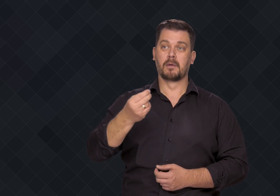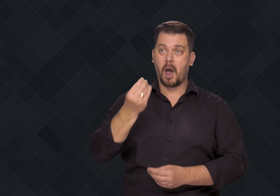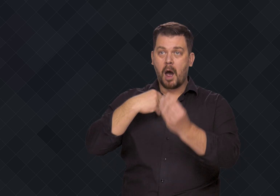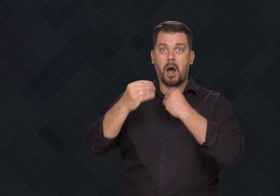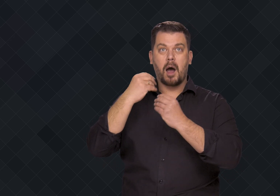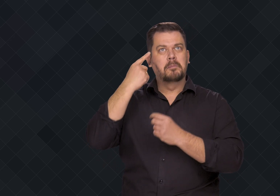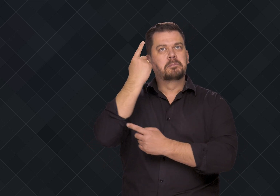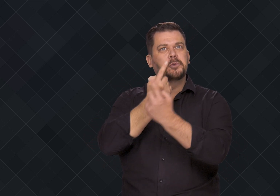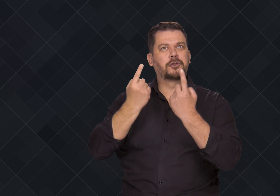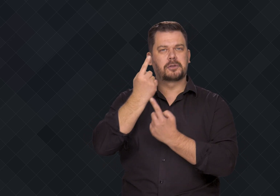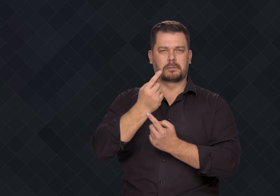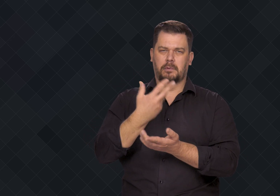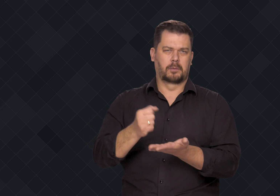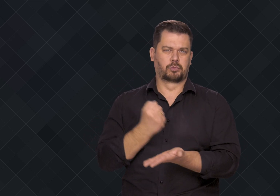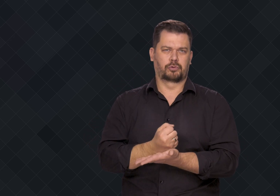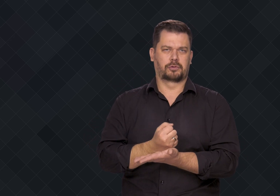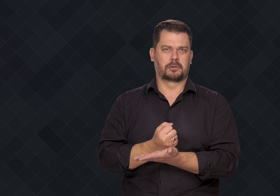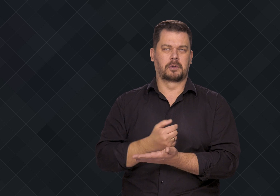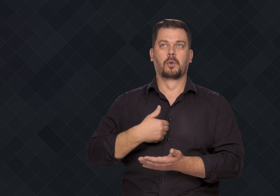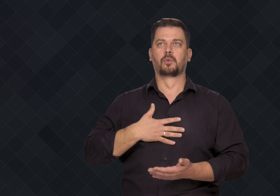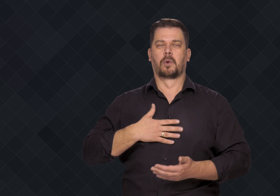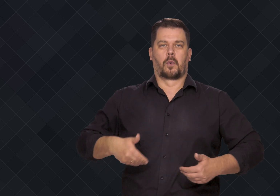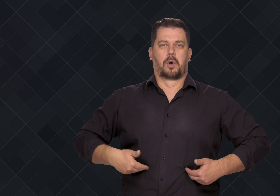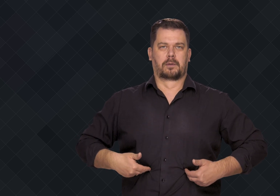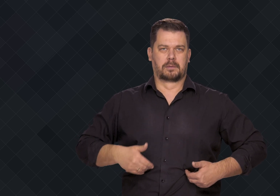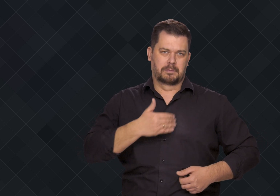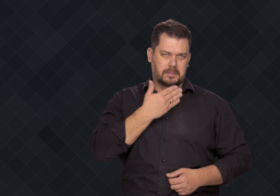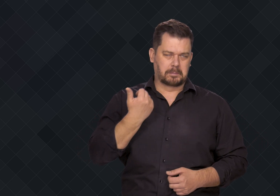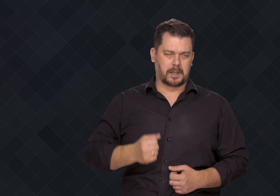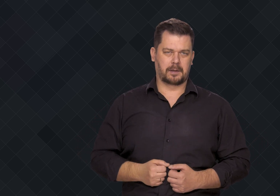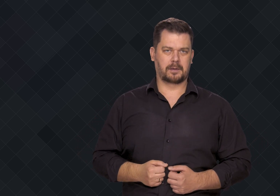stop being dependent on constant thoughts of food and feelings of constant hunger.